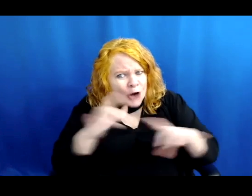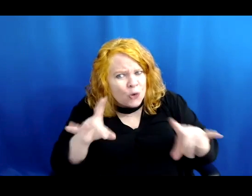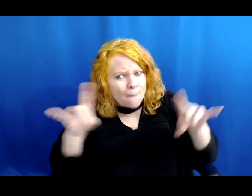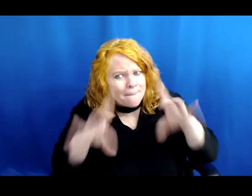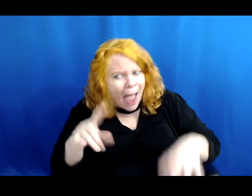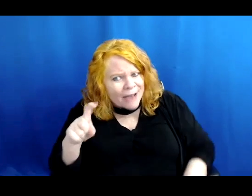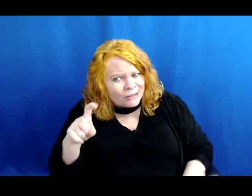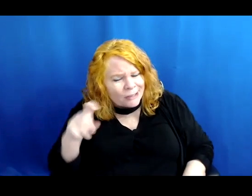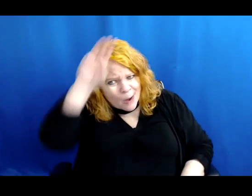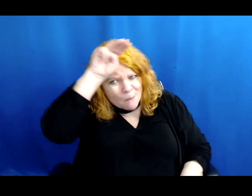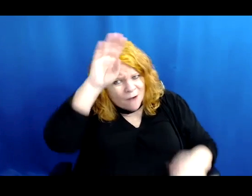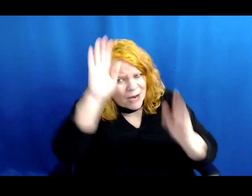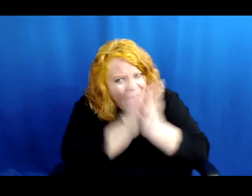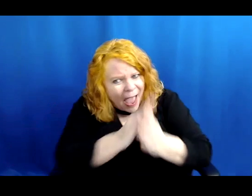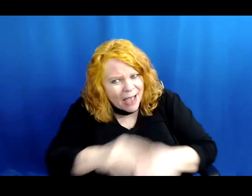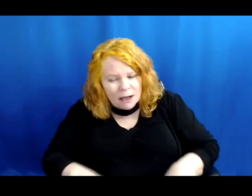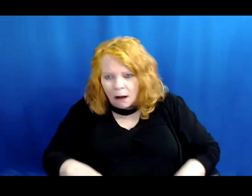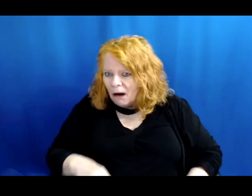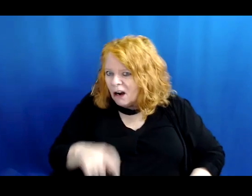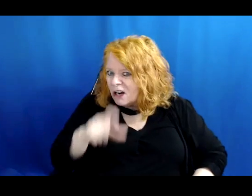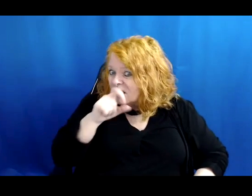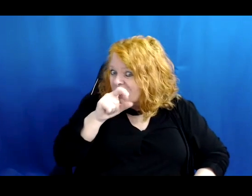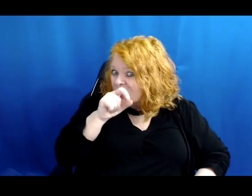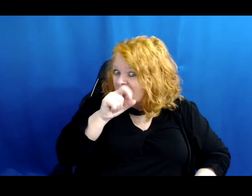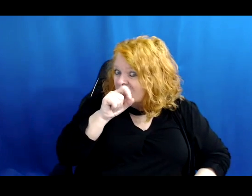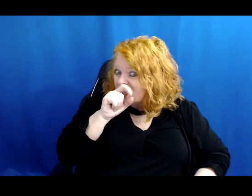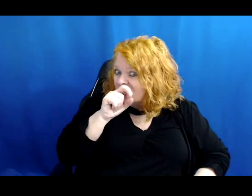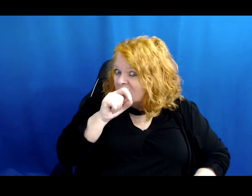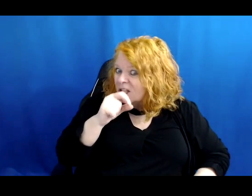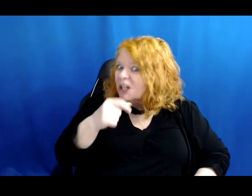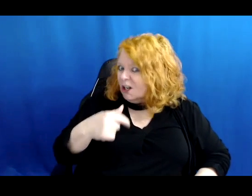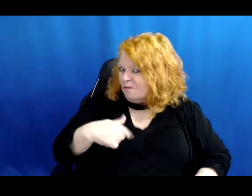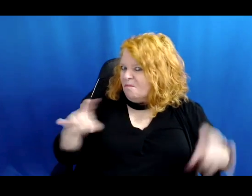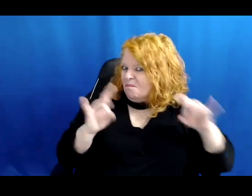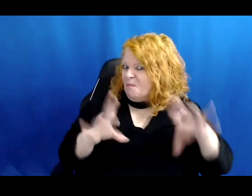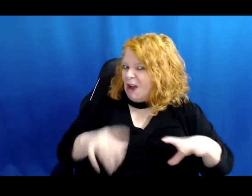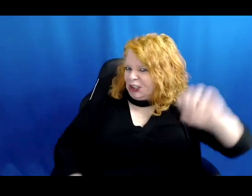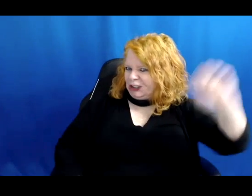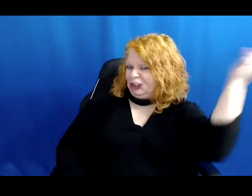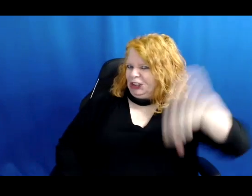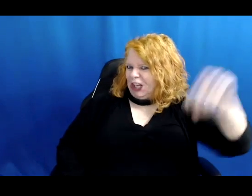“I am magic,” said Papa the One-Winged Parrot.